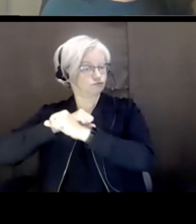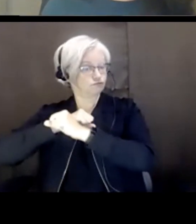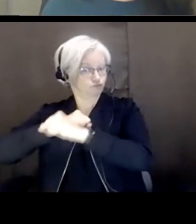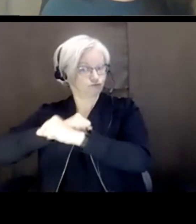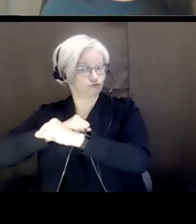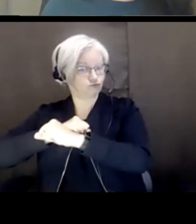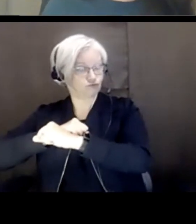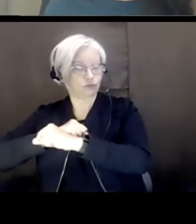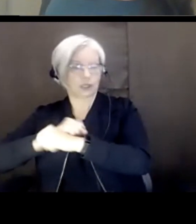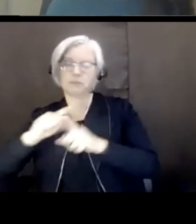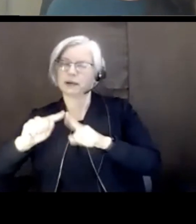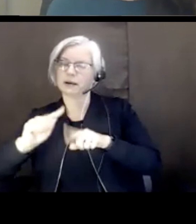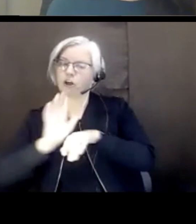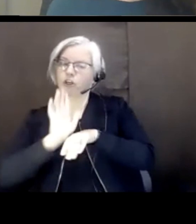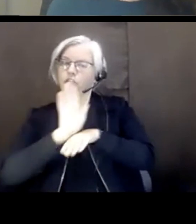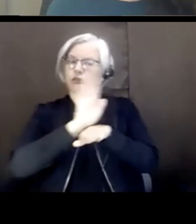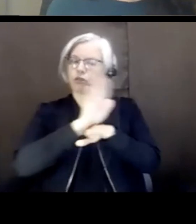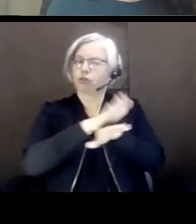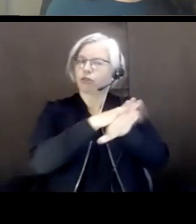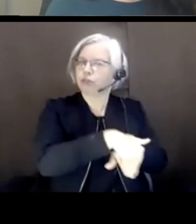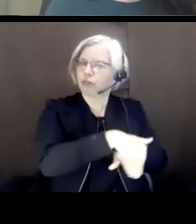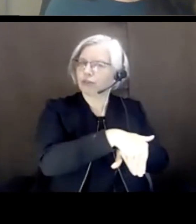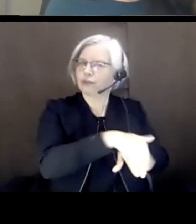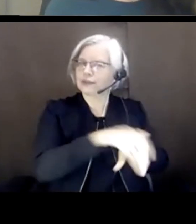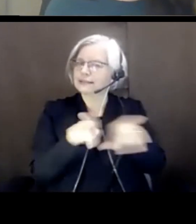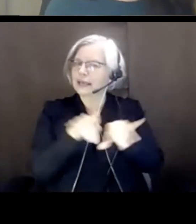SO, I THINK IT'S A REALLY GOOD EXAMPLE DIANNE OF THINGS THAT WE NEED TO BE